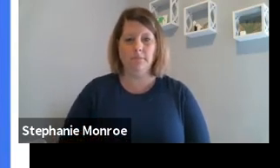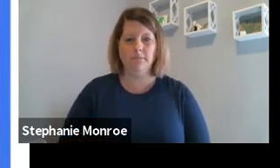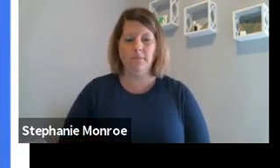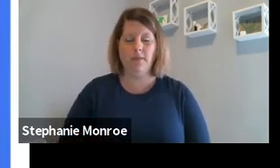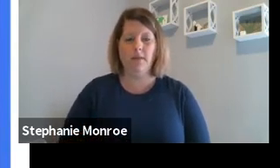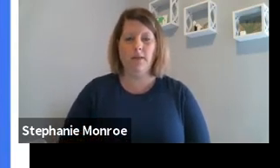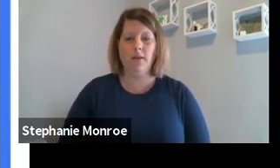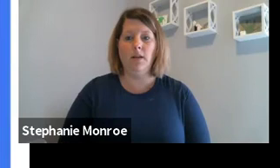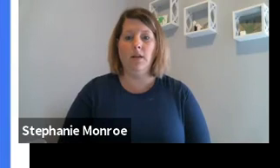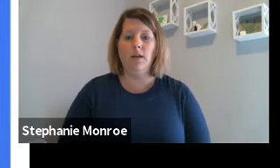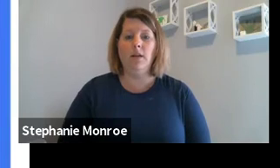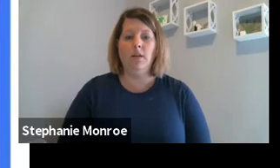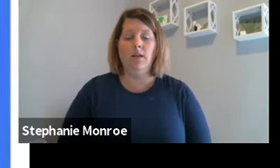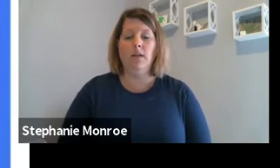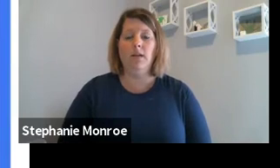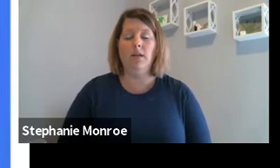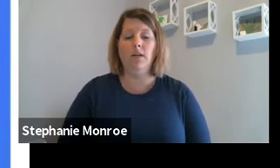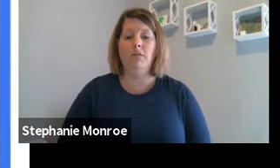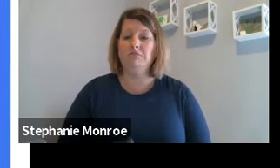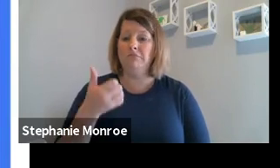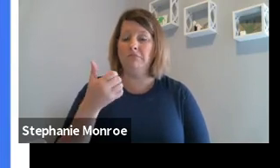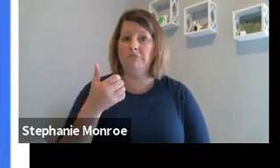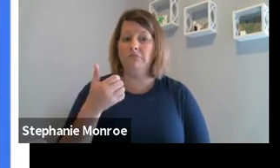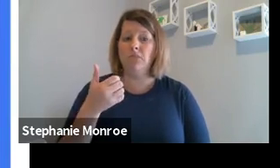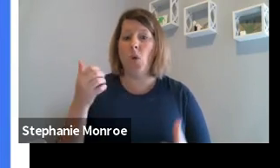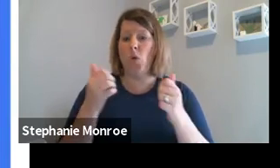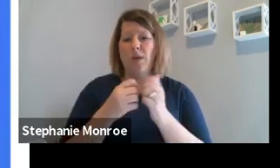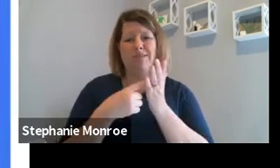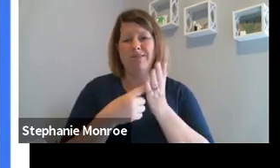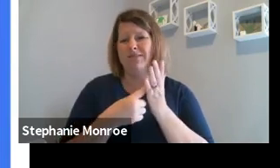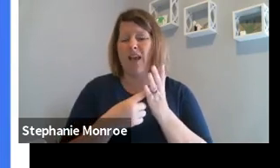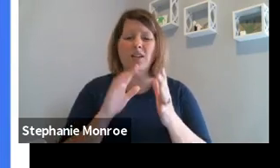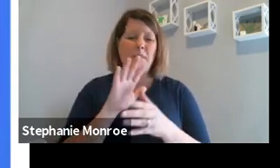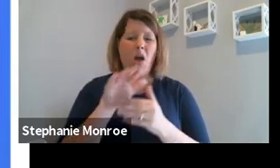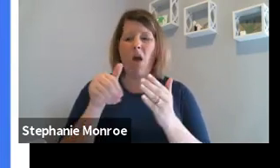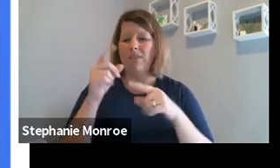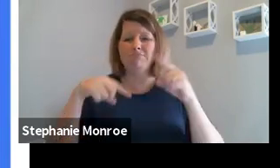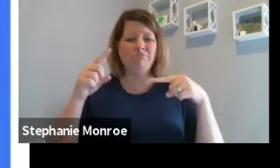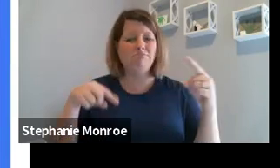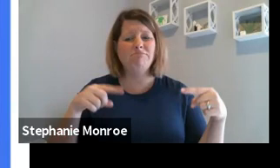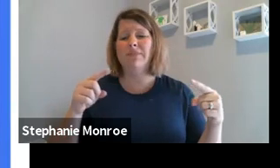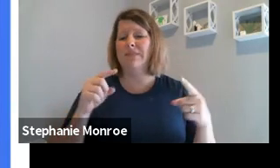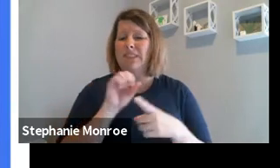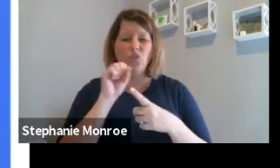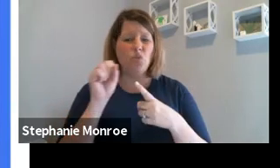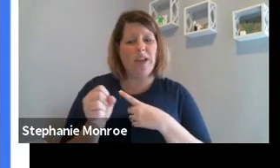So, we've talked about all of these different type of situations, scenarios and important components.